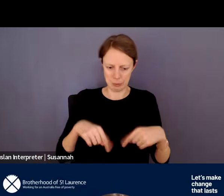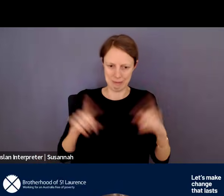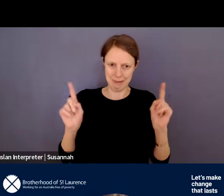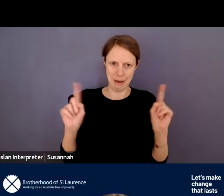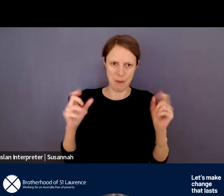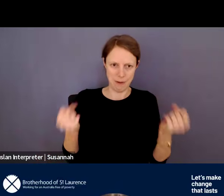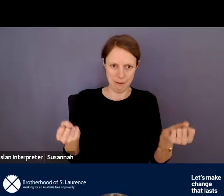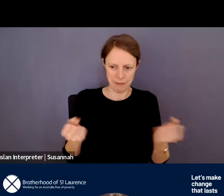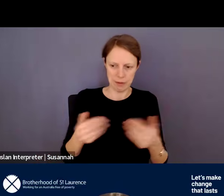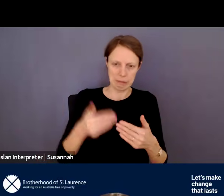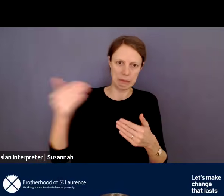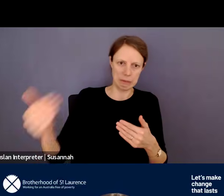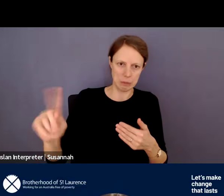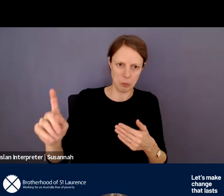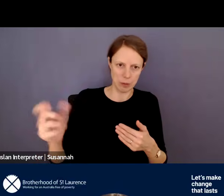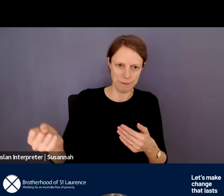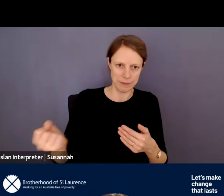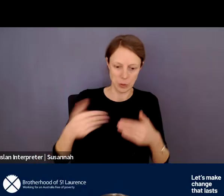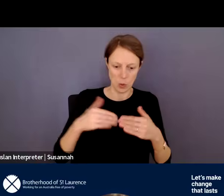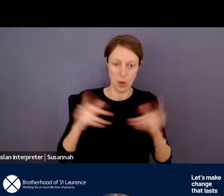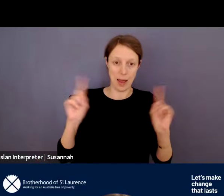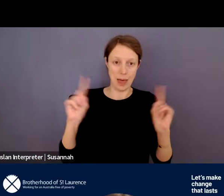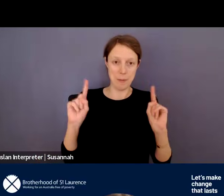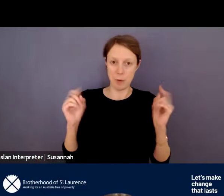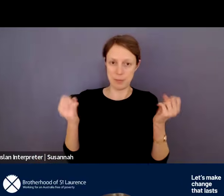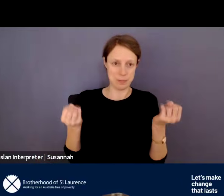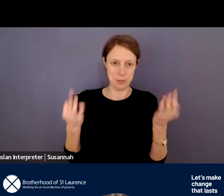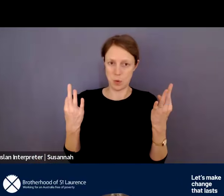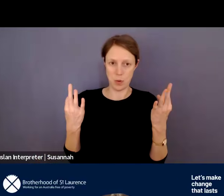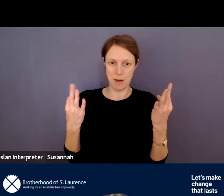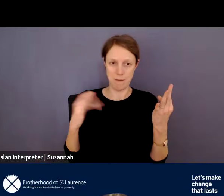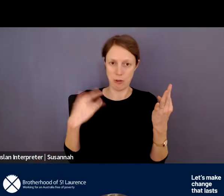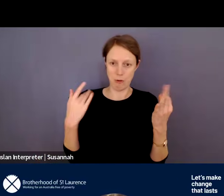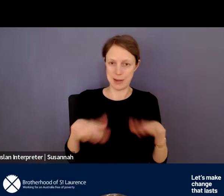we? Is Thriving Kids has not yet begun. Thriving Kids money has not yet started to flow and it